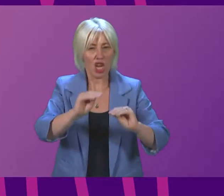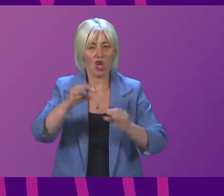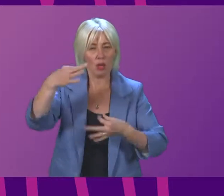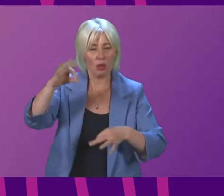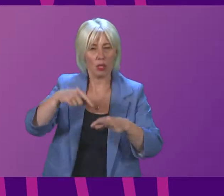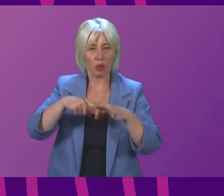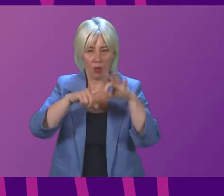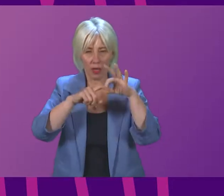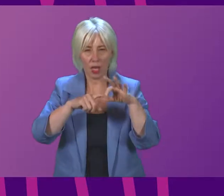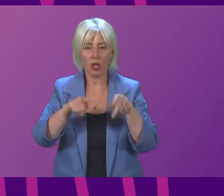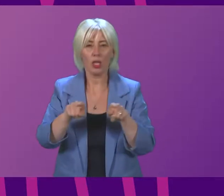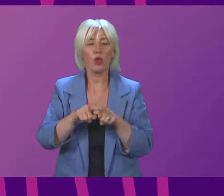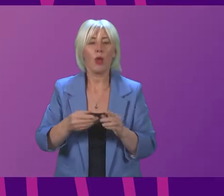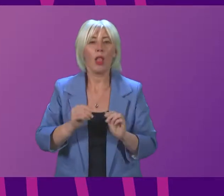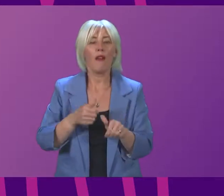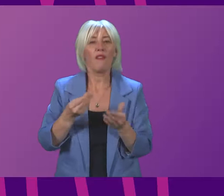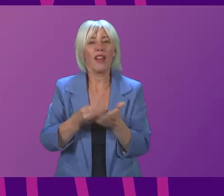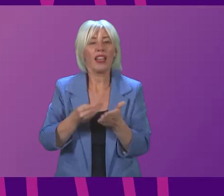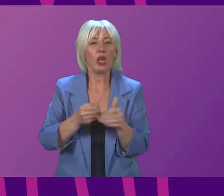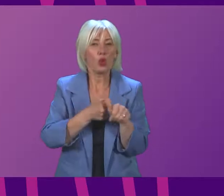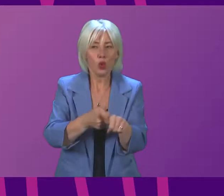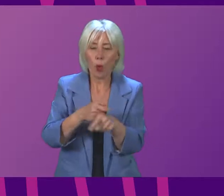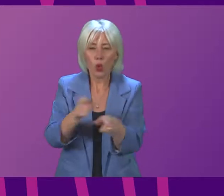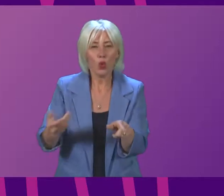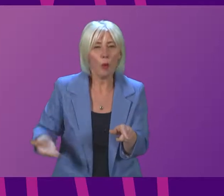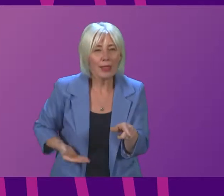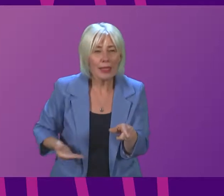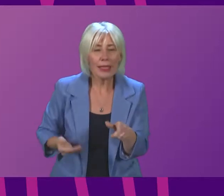and financial support and guidance given to businesses and the self-employed,